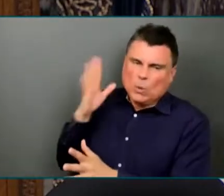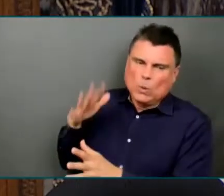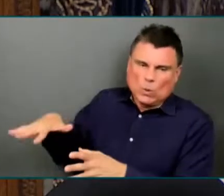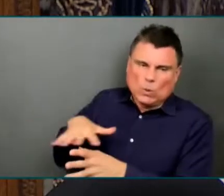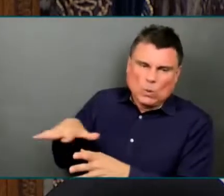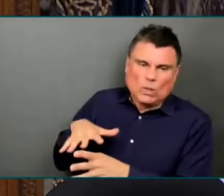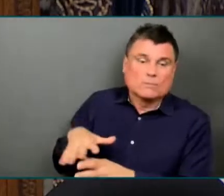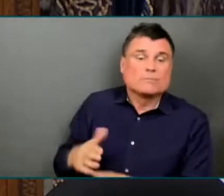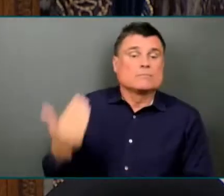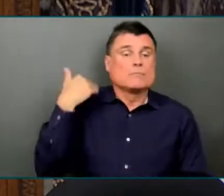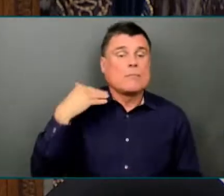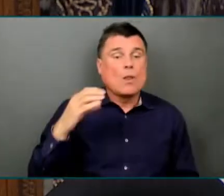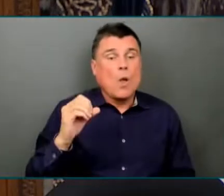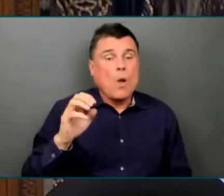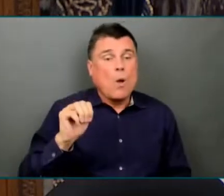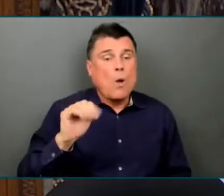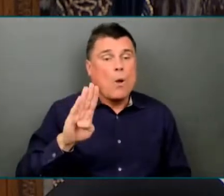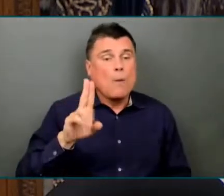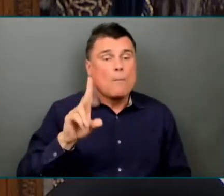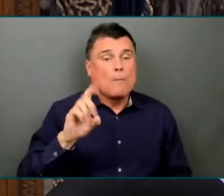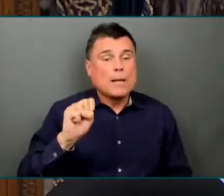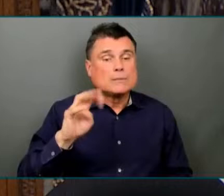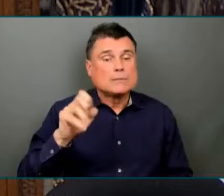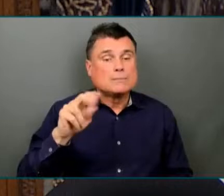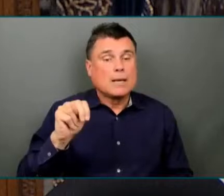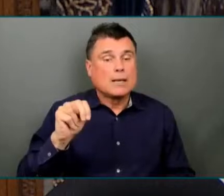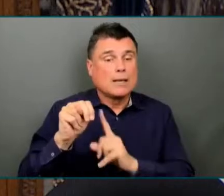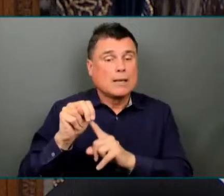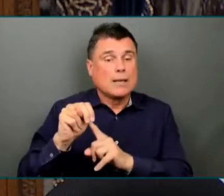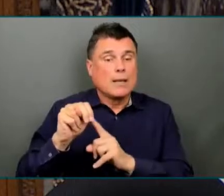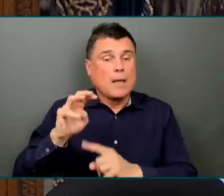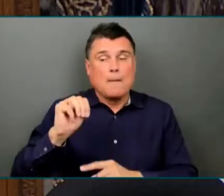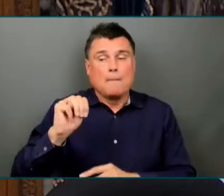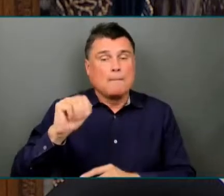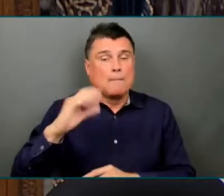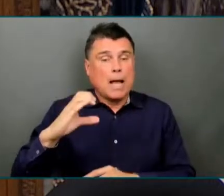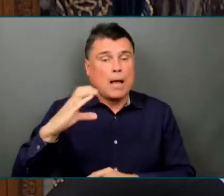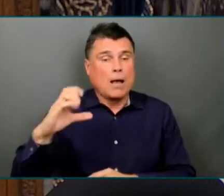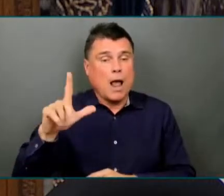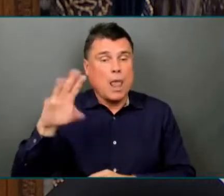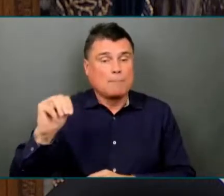there had been widespread sexual, physical and psychological abuse of Woodlands residents.